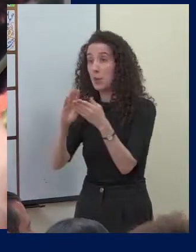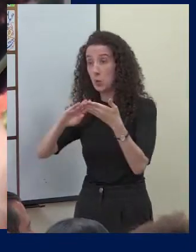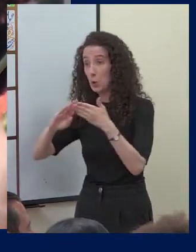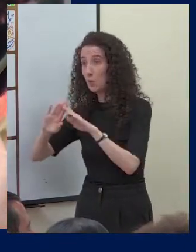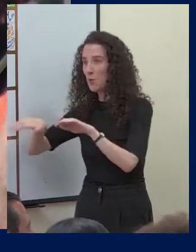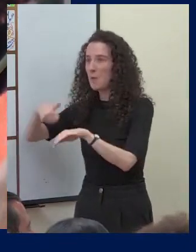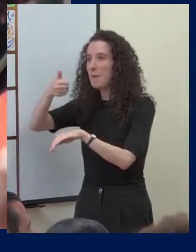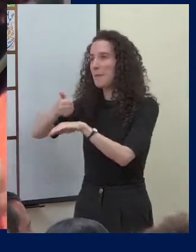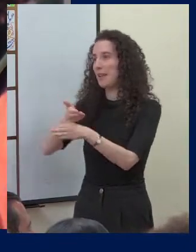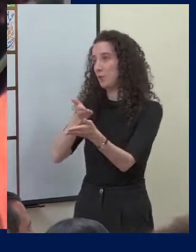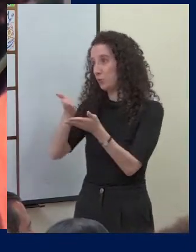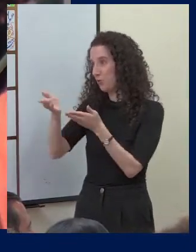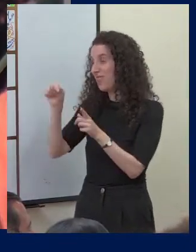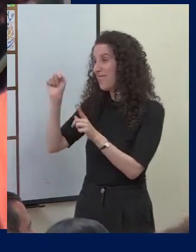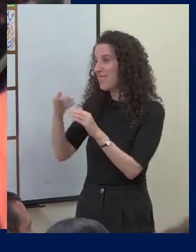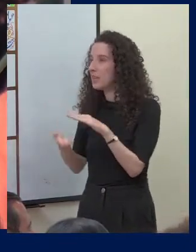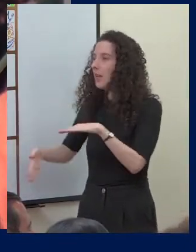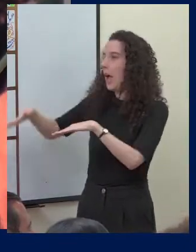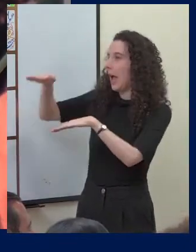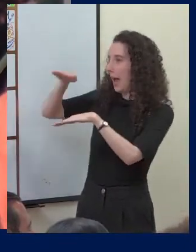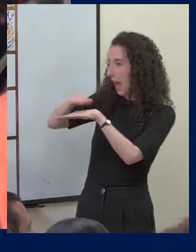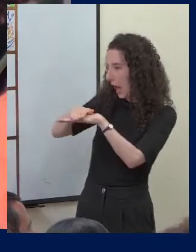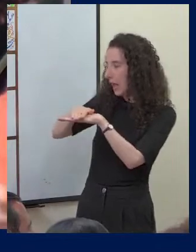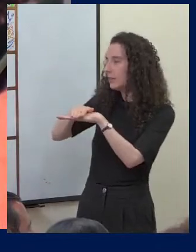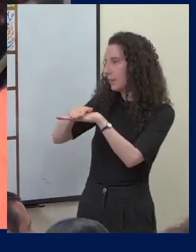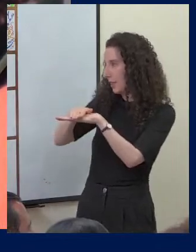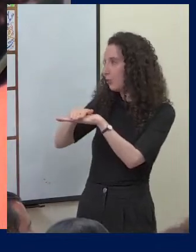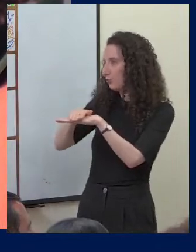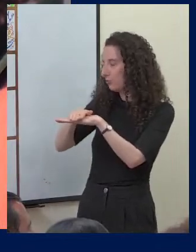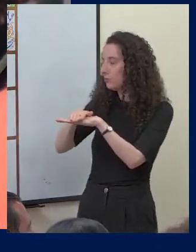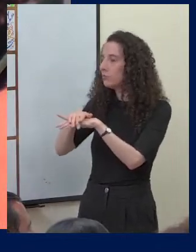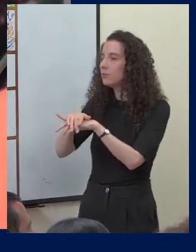It is an additional layer to that.